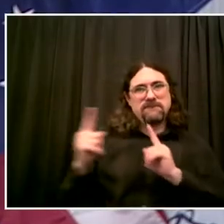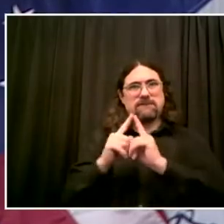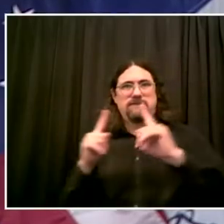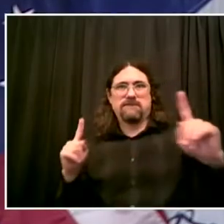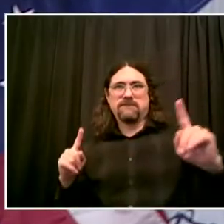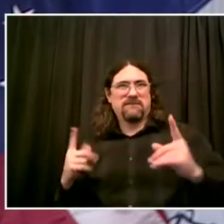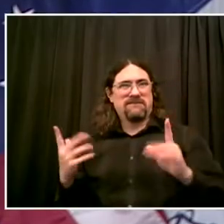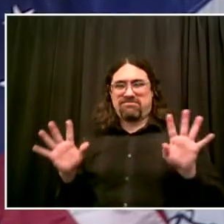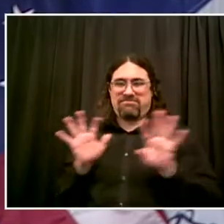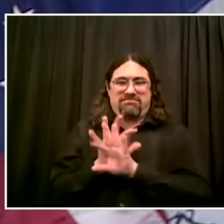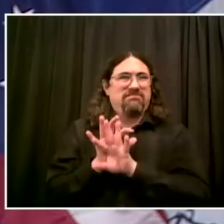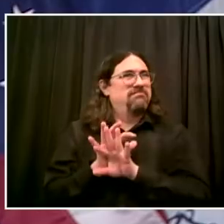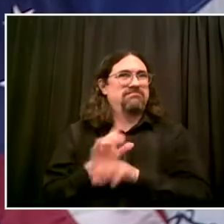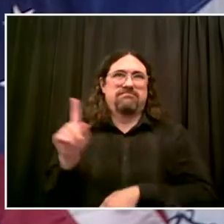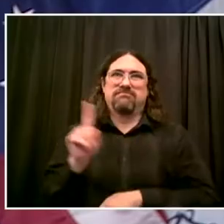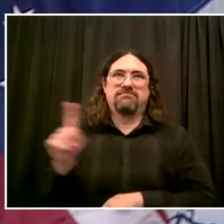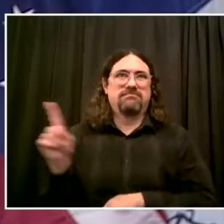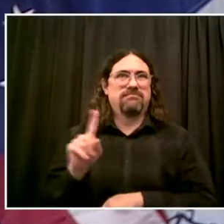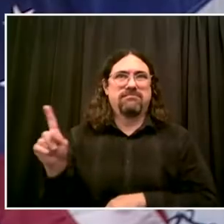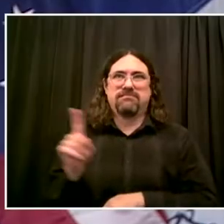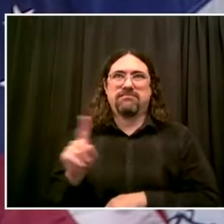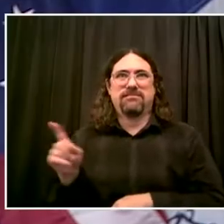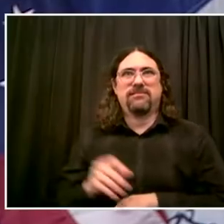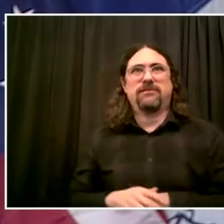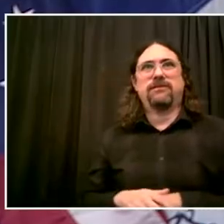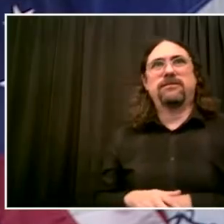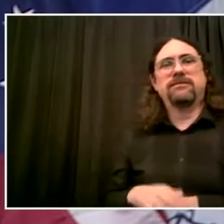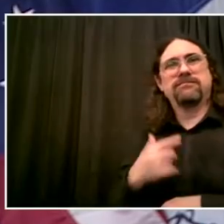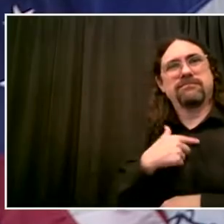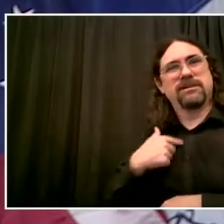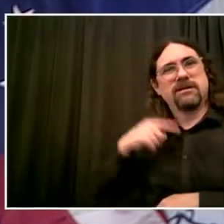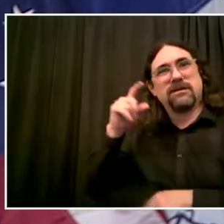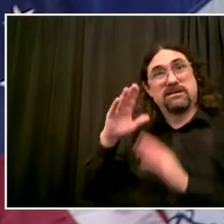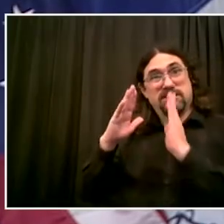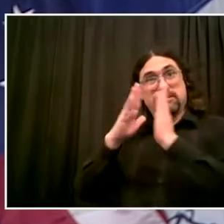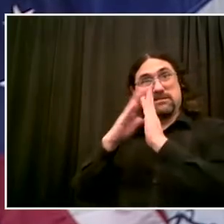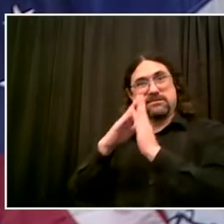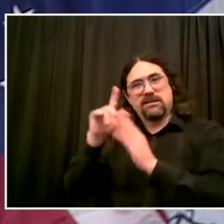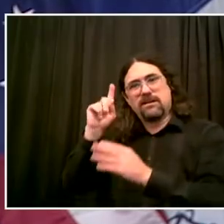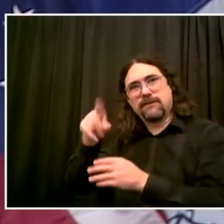DISNGH IS THANUT MBER